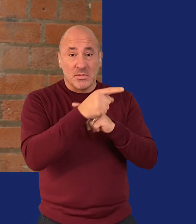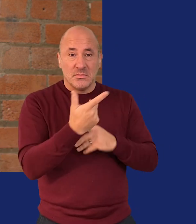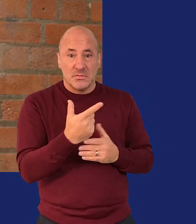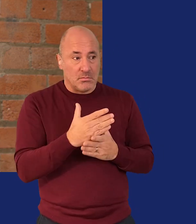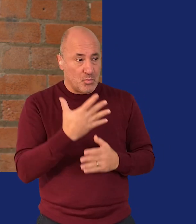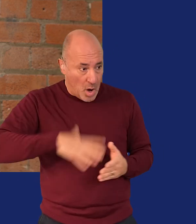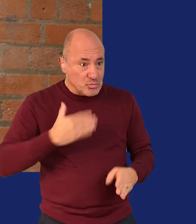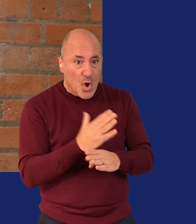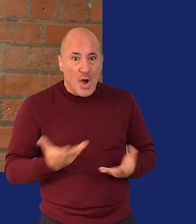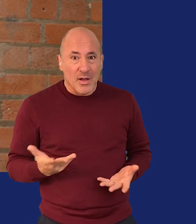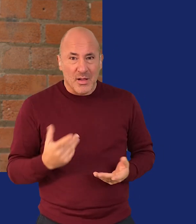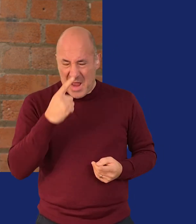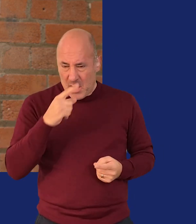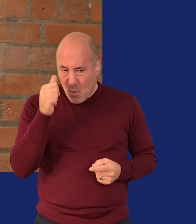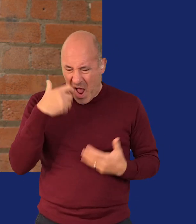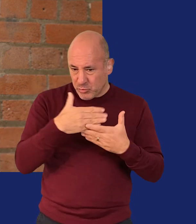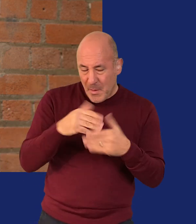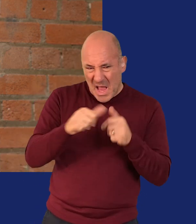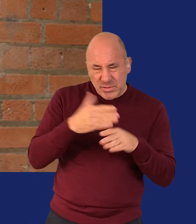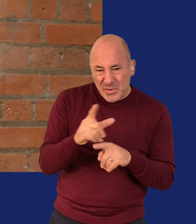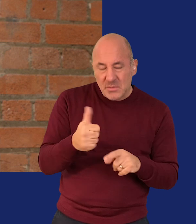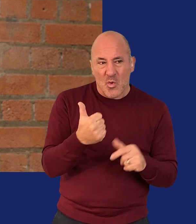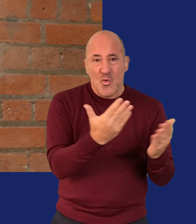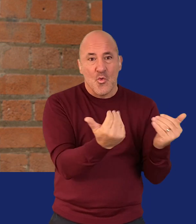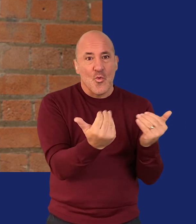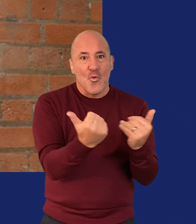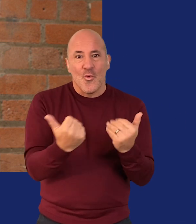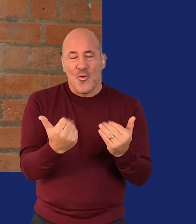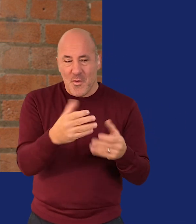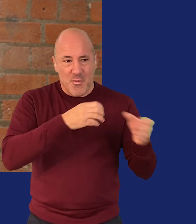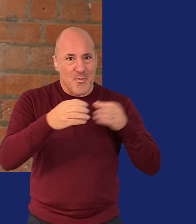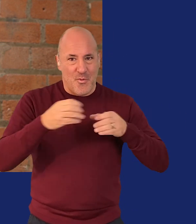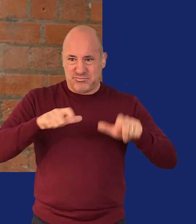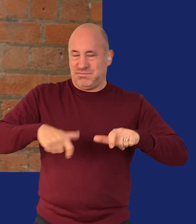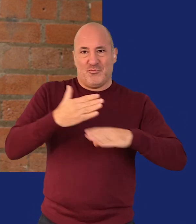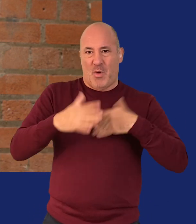disabled, talented individuals that are wanting to be in the workplace.